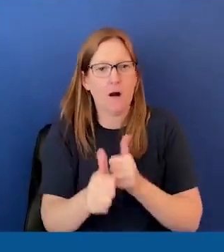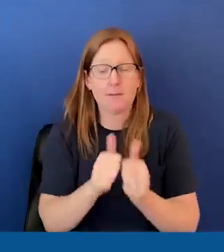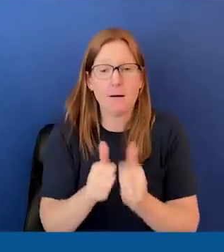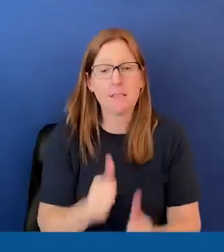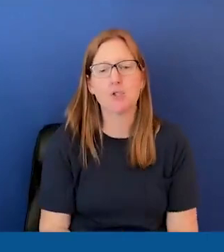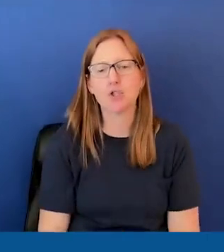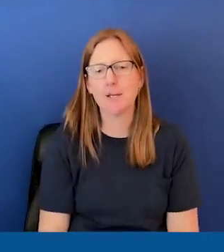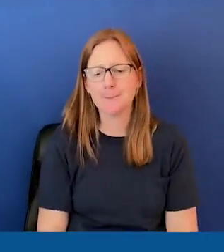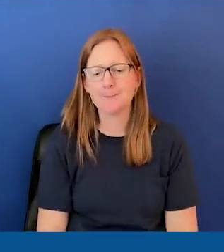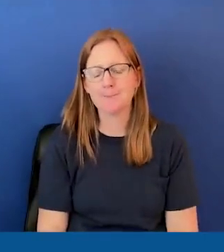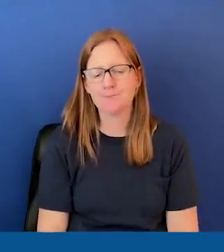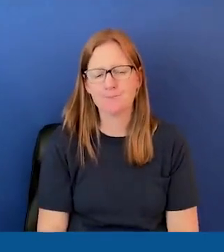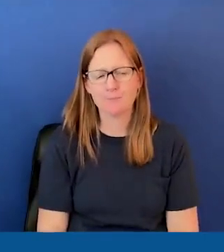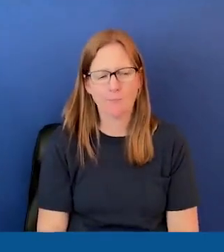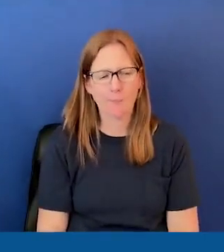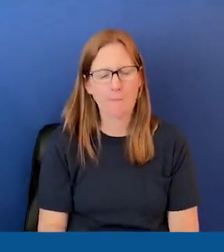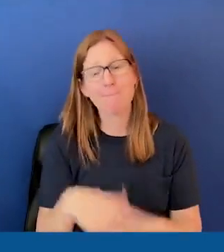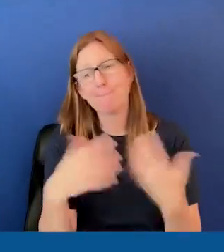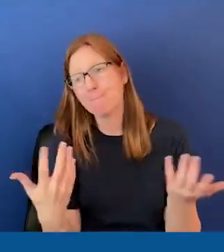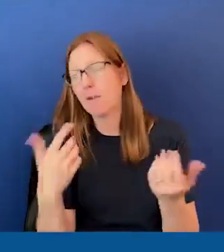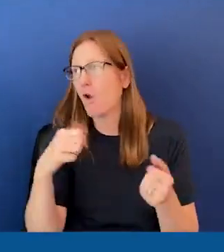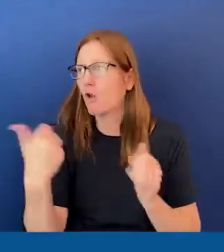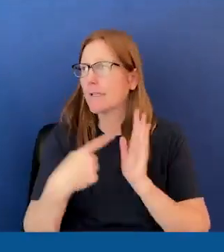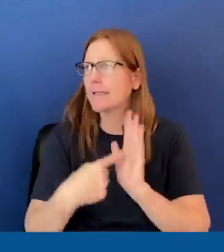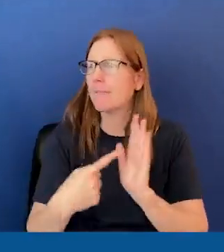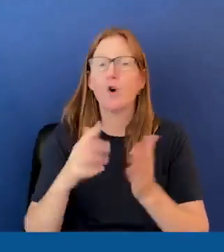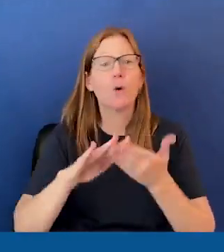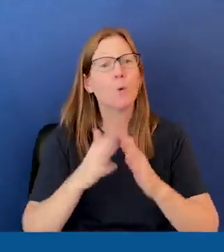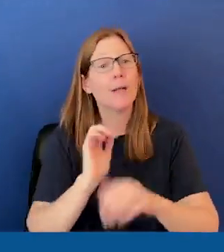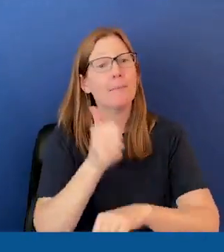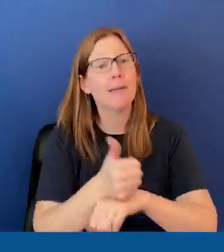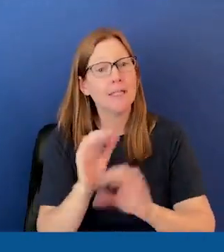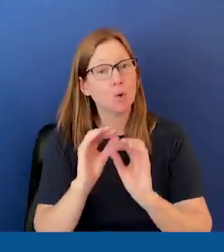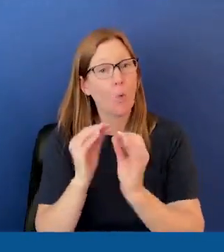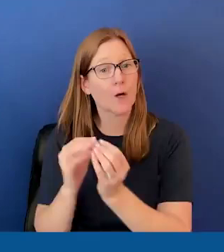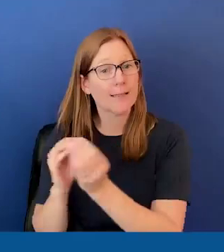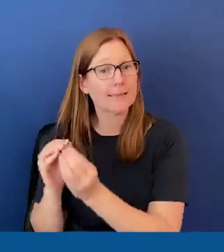And other community-based organizations that we would be